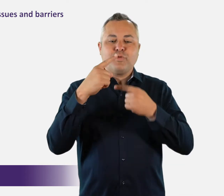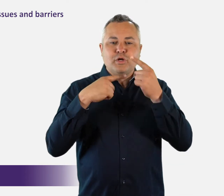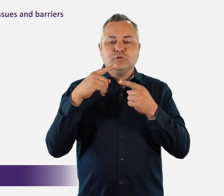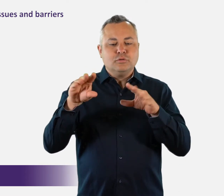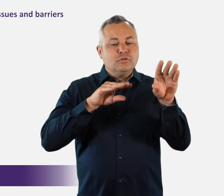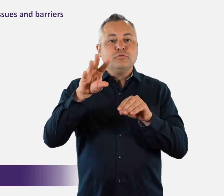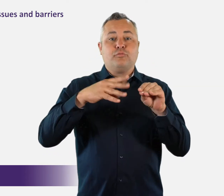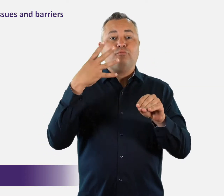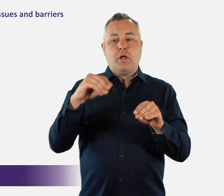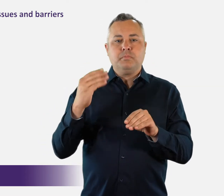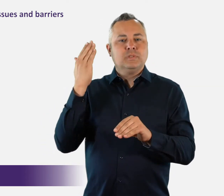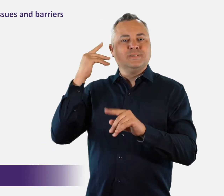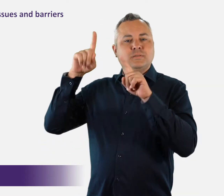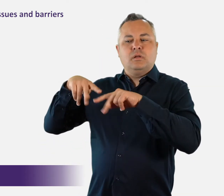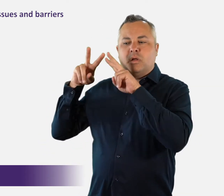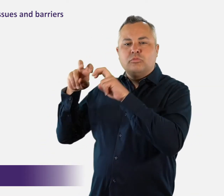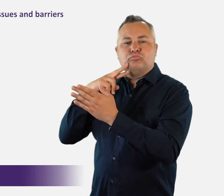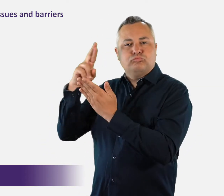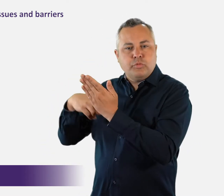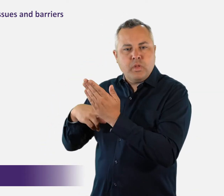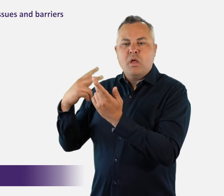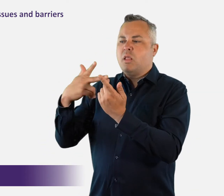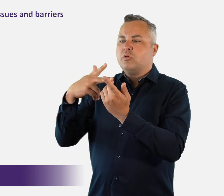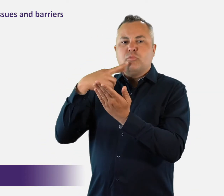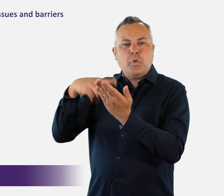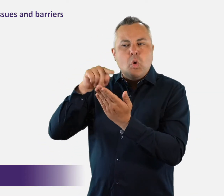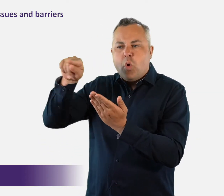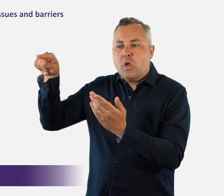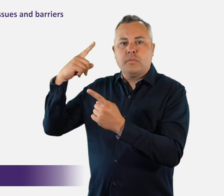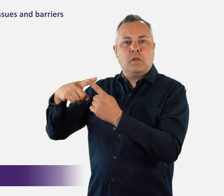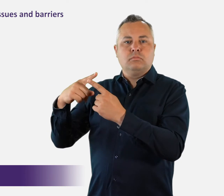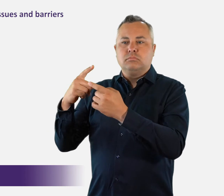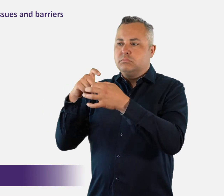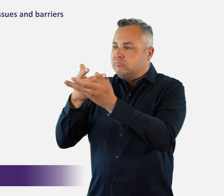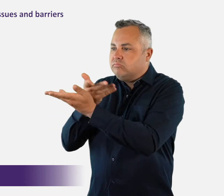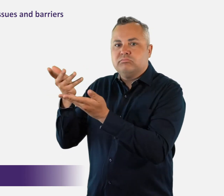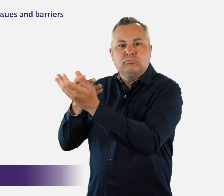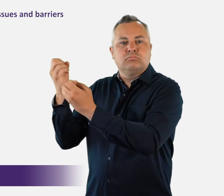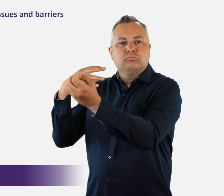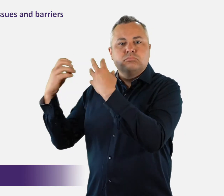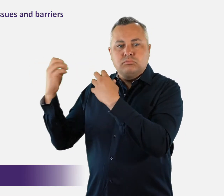based on preliminary research and review of past reports and inquiries,